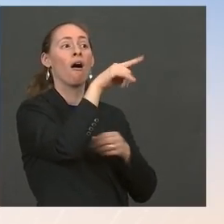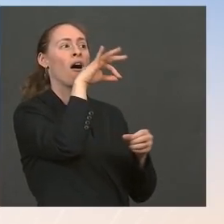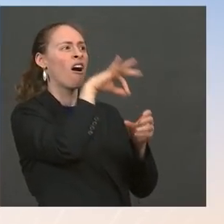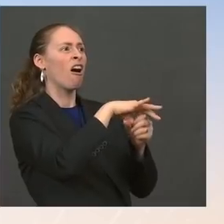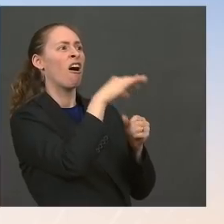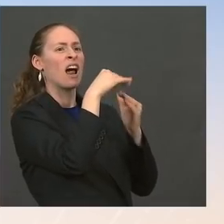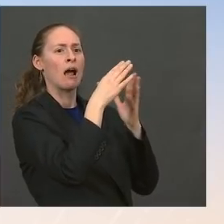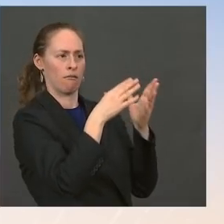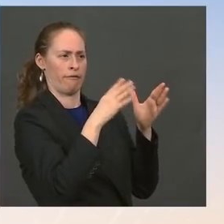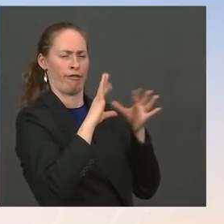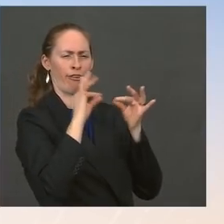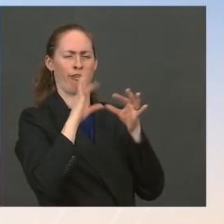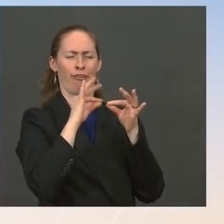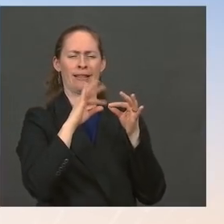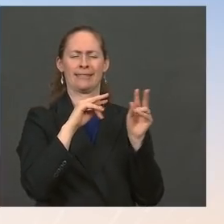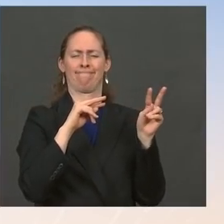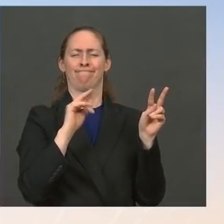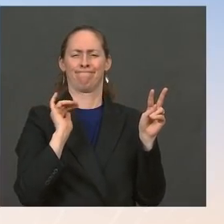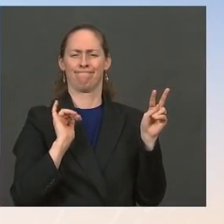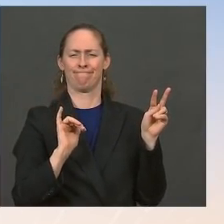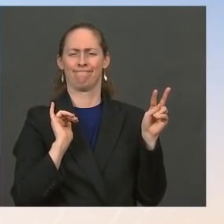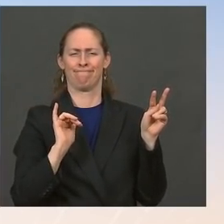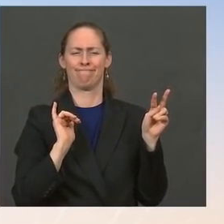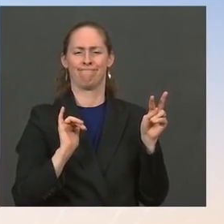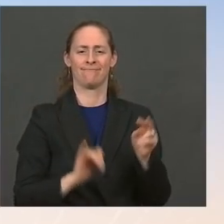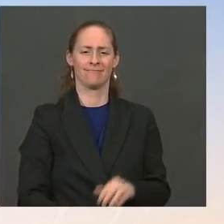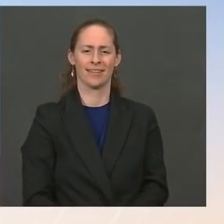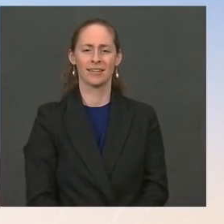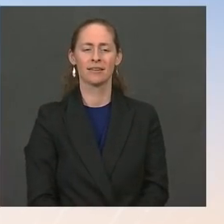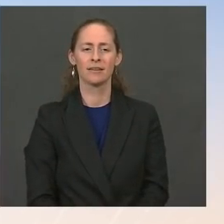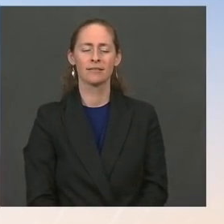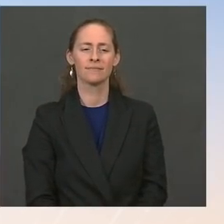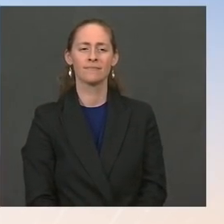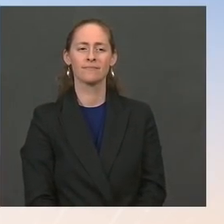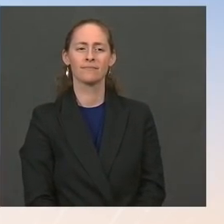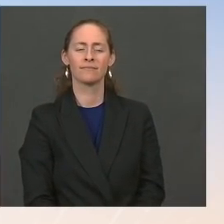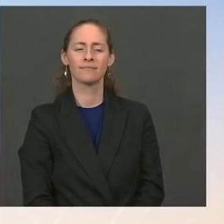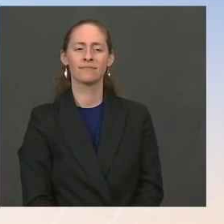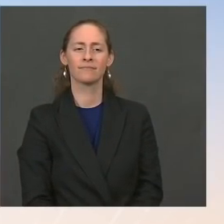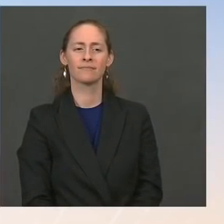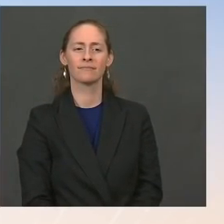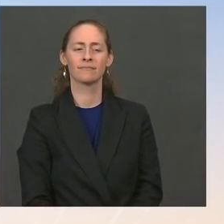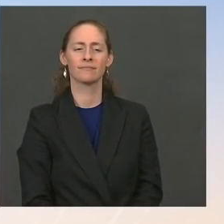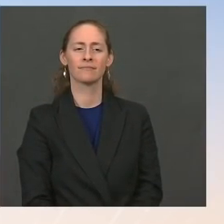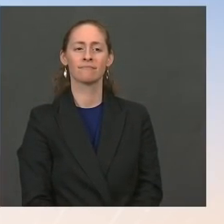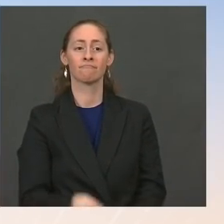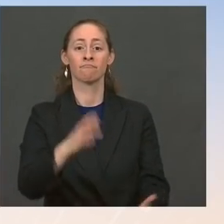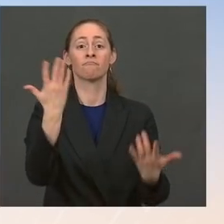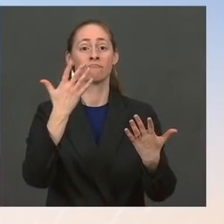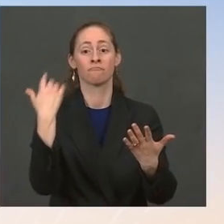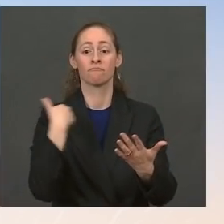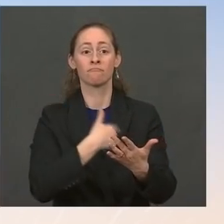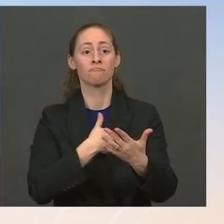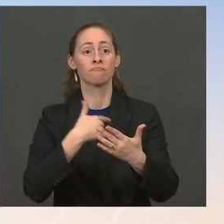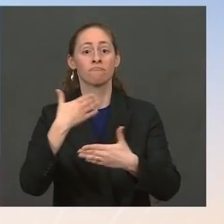But I would say that we are not only following past precedent of what has been done, if you look back --